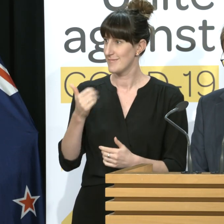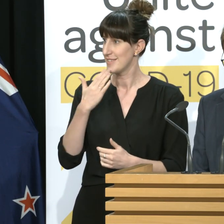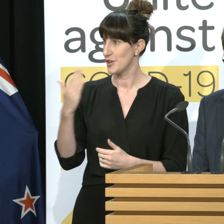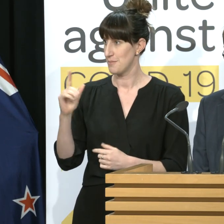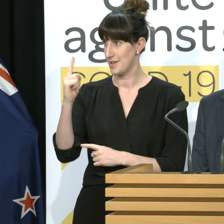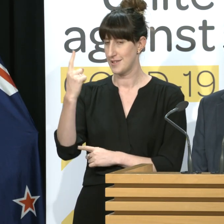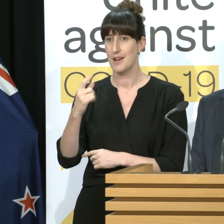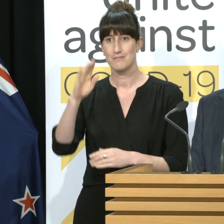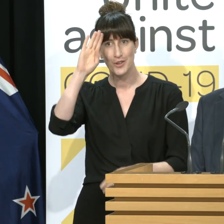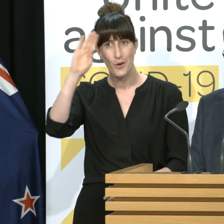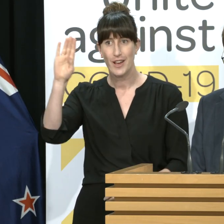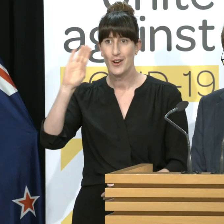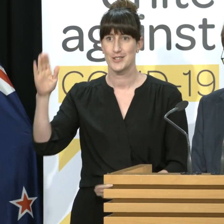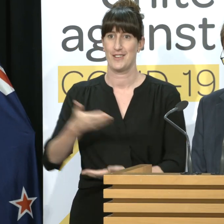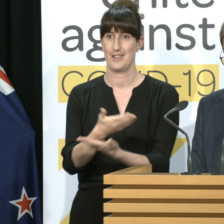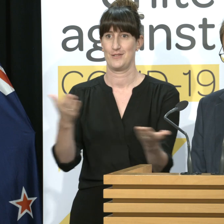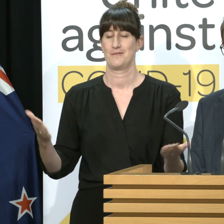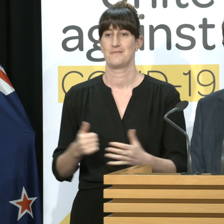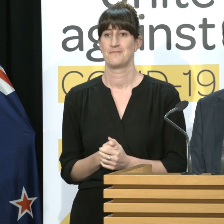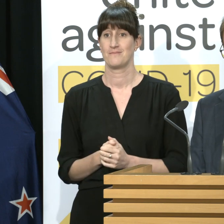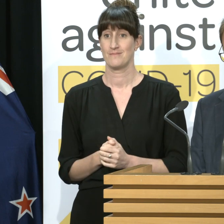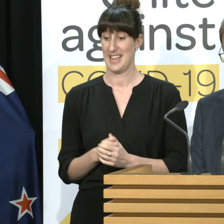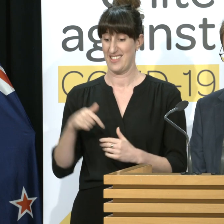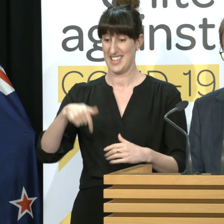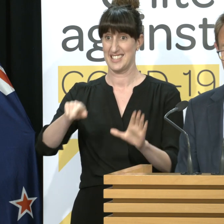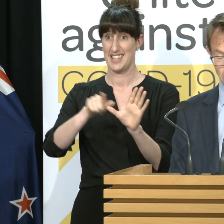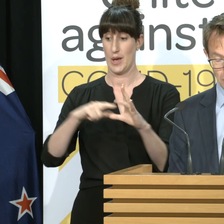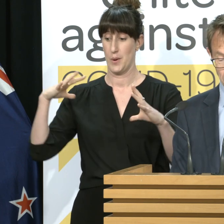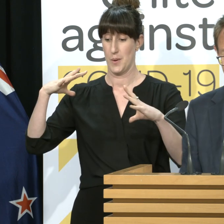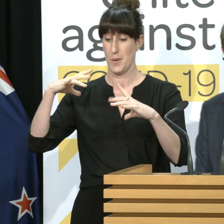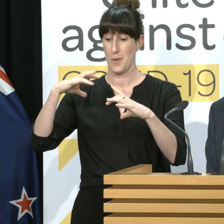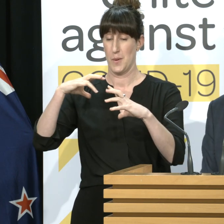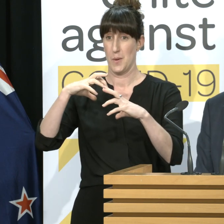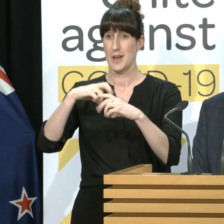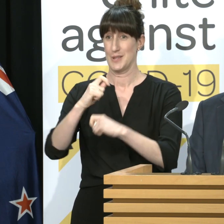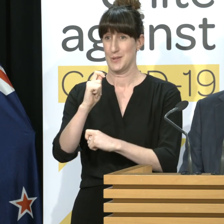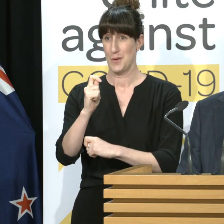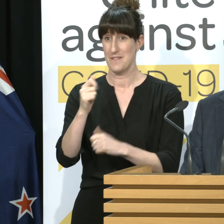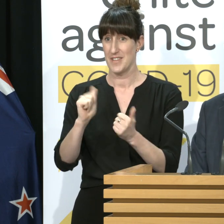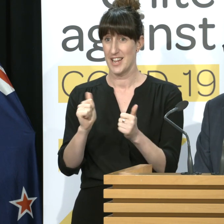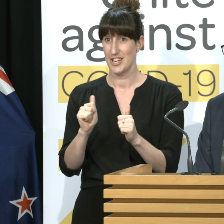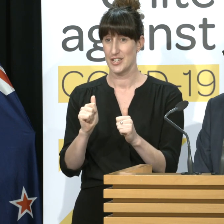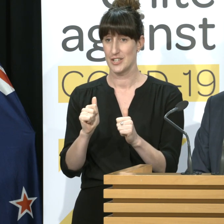So we are coming to the end of a year that has felt longer than most. And I know Kiwis are looking forward to a well-earned break.